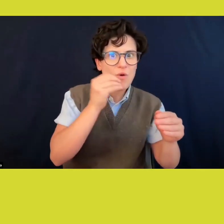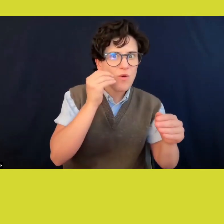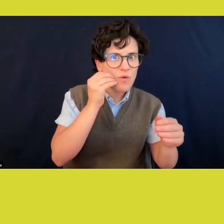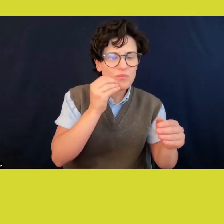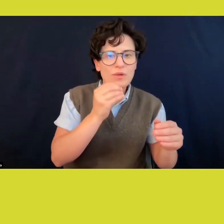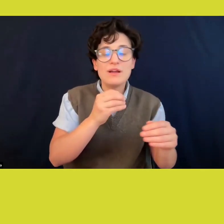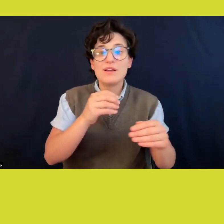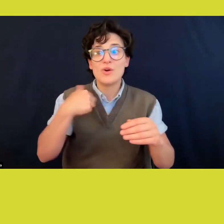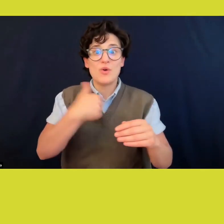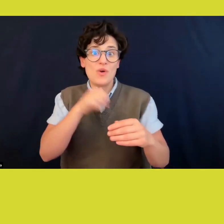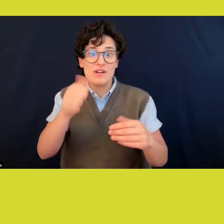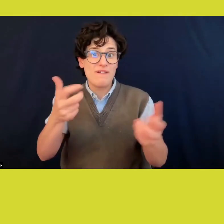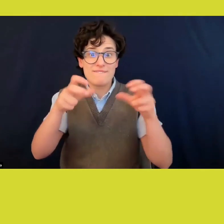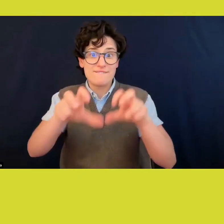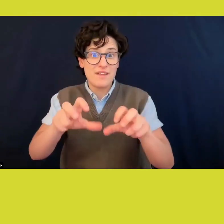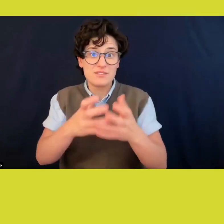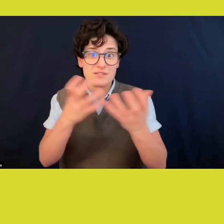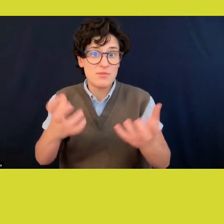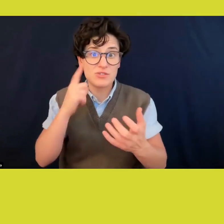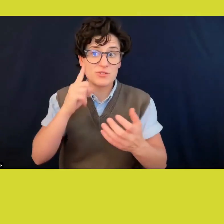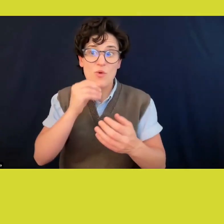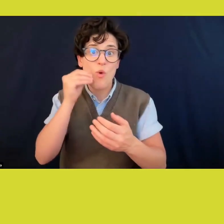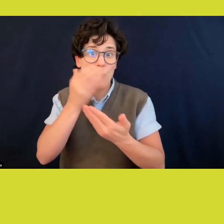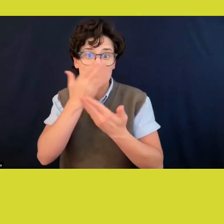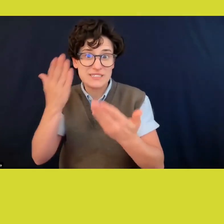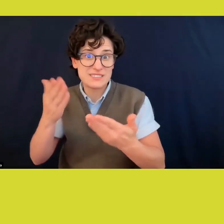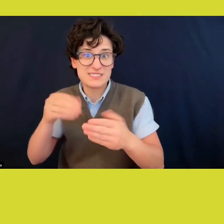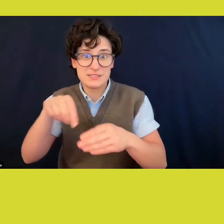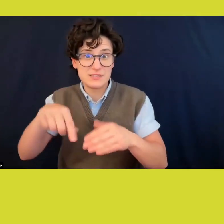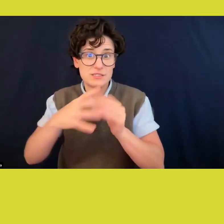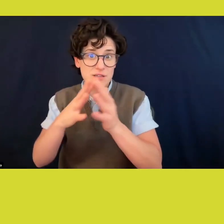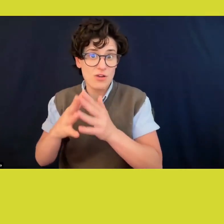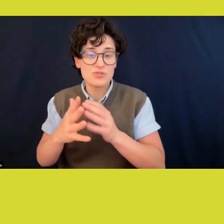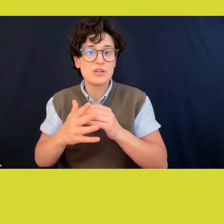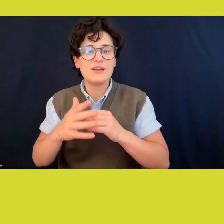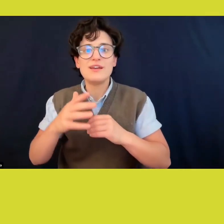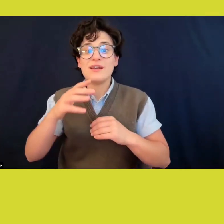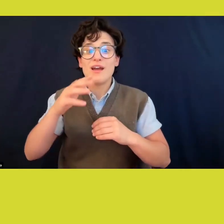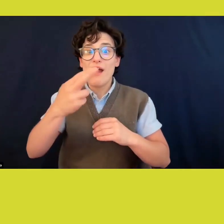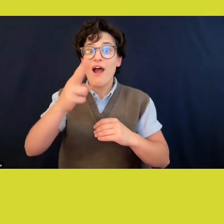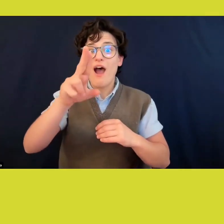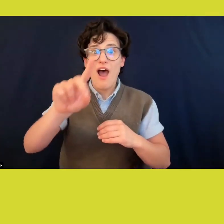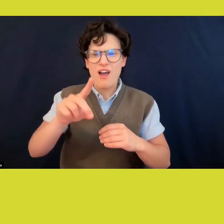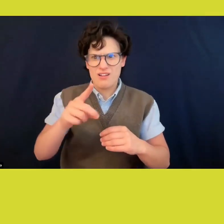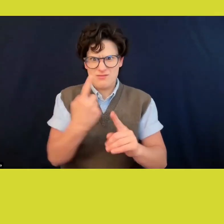this country. HUD, which for some reason is the only organization that addresses homelessness,